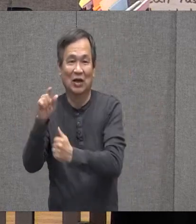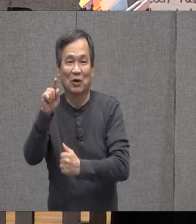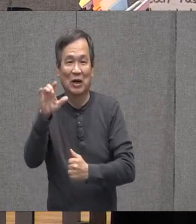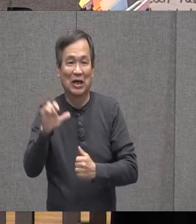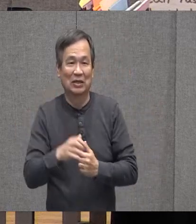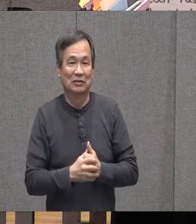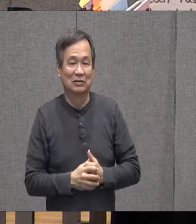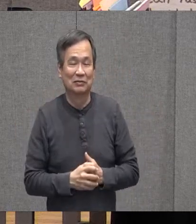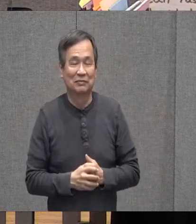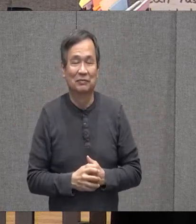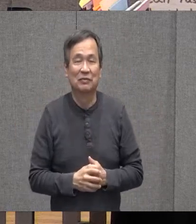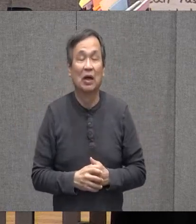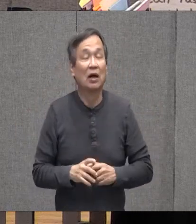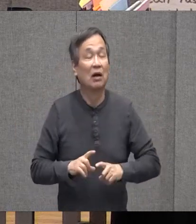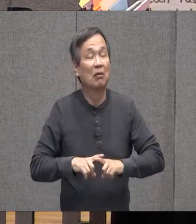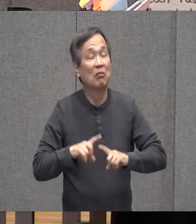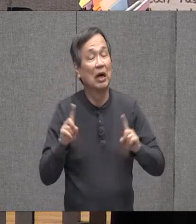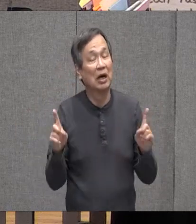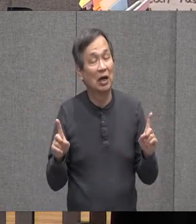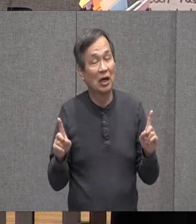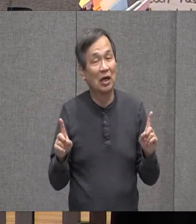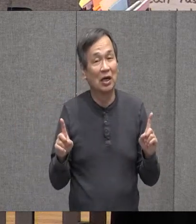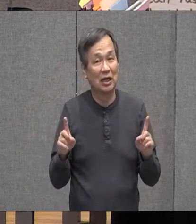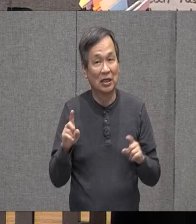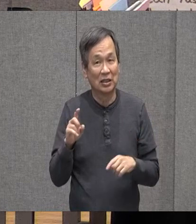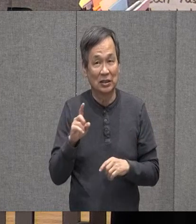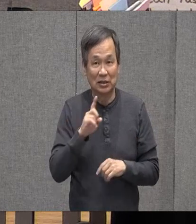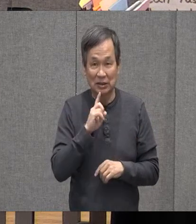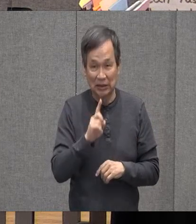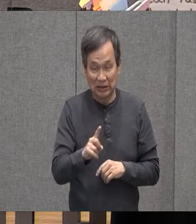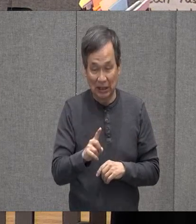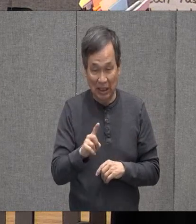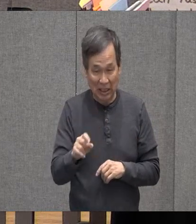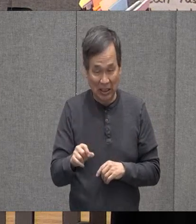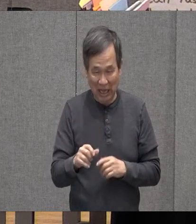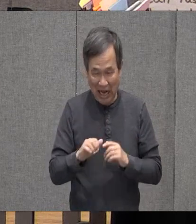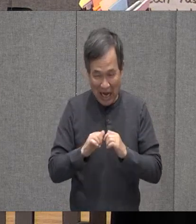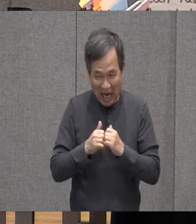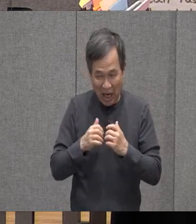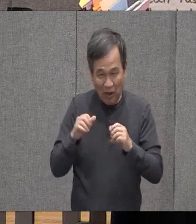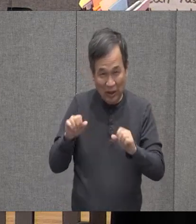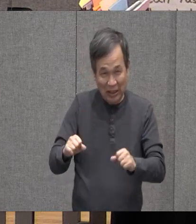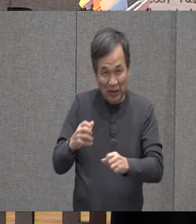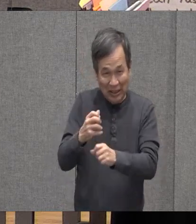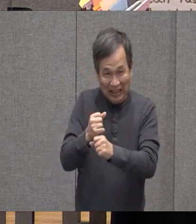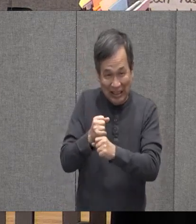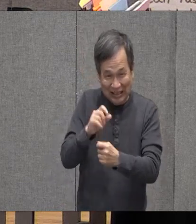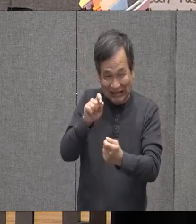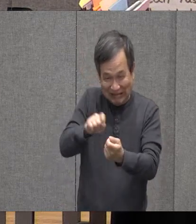But I wonder if there are some other ways that we could get to 100?